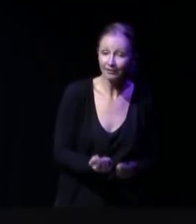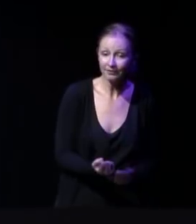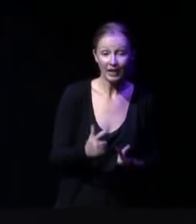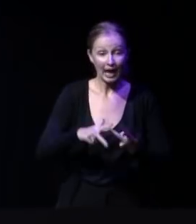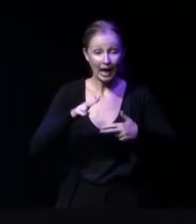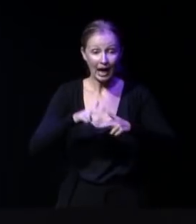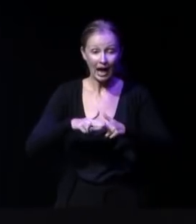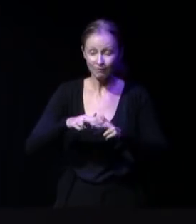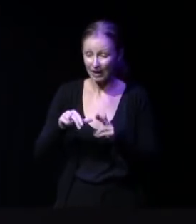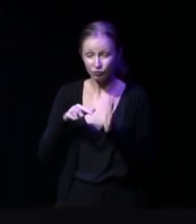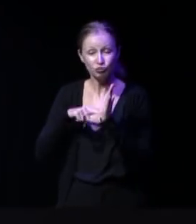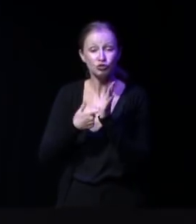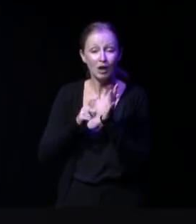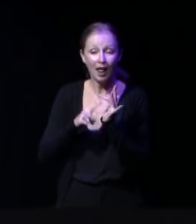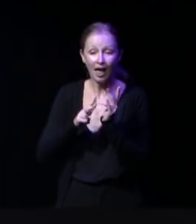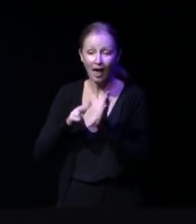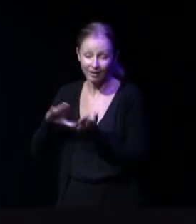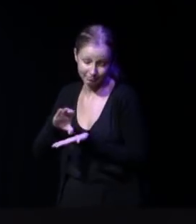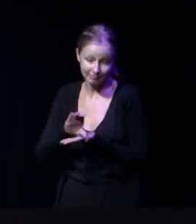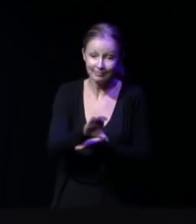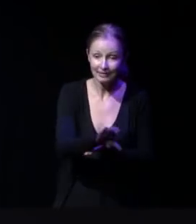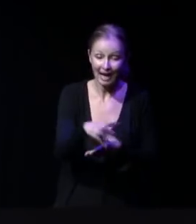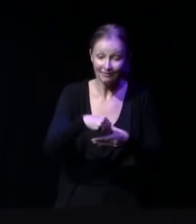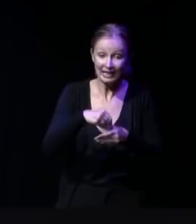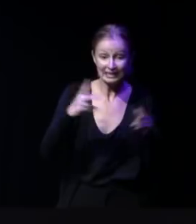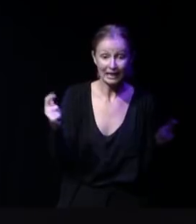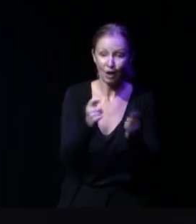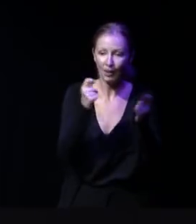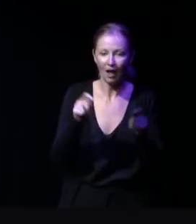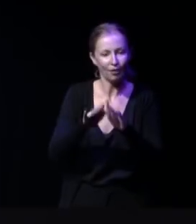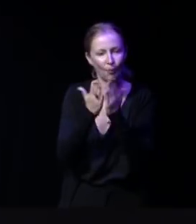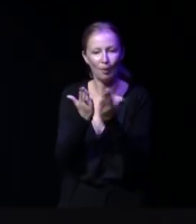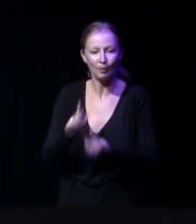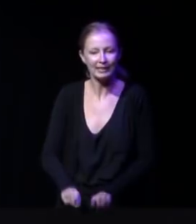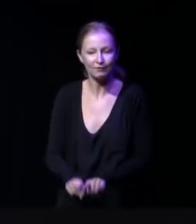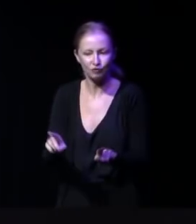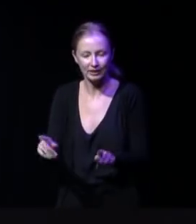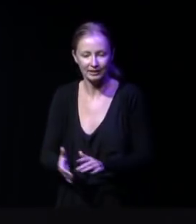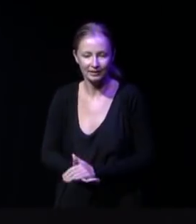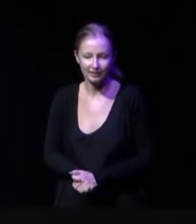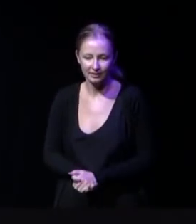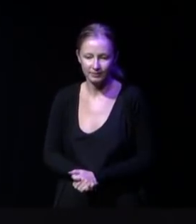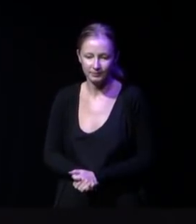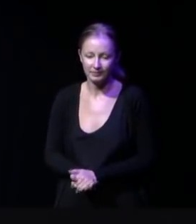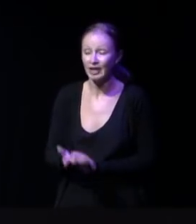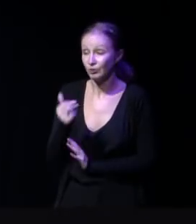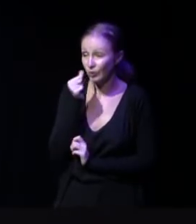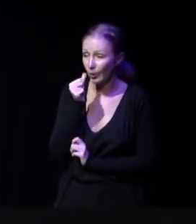of dollars were spent celebrating that, how different it would be? Now you know that we must have a deep sense